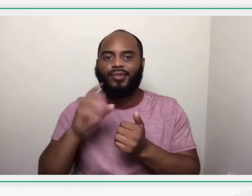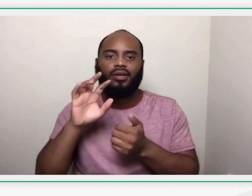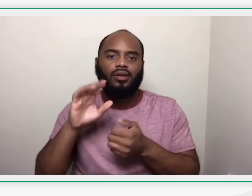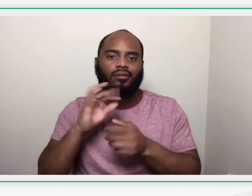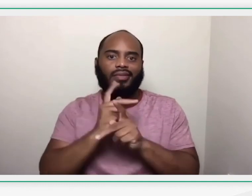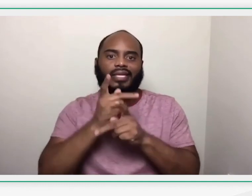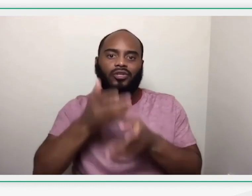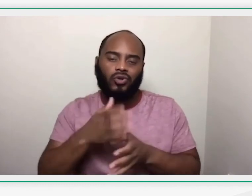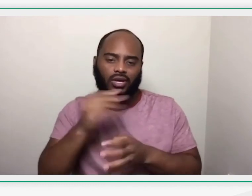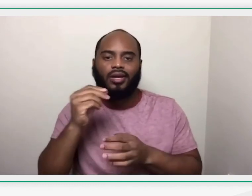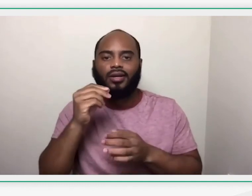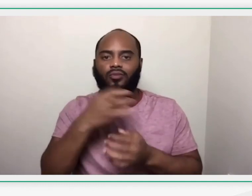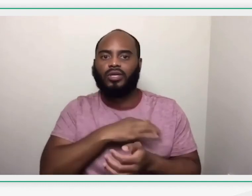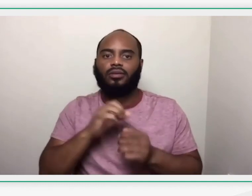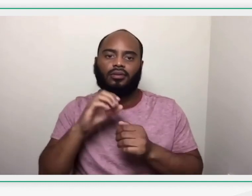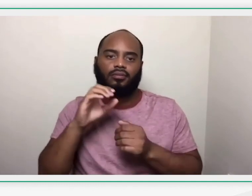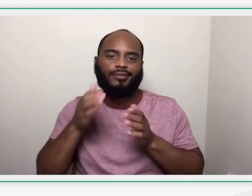with your lenders and your creditors, any issues.